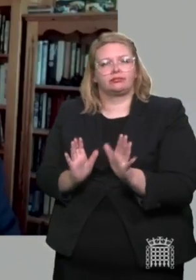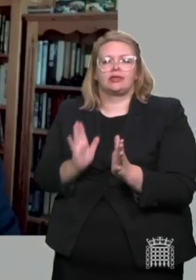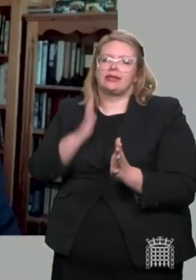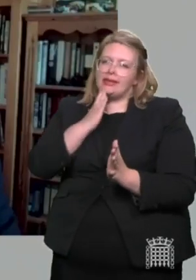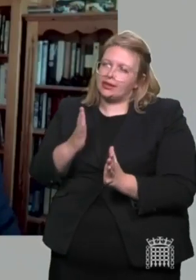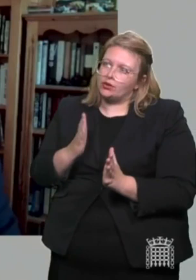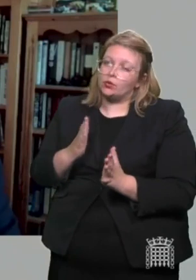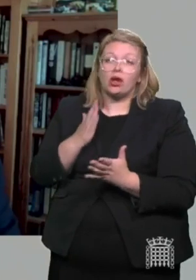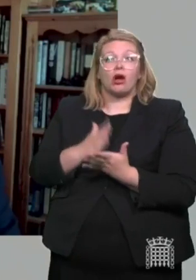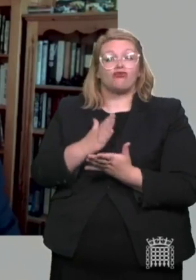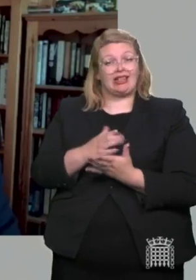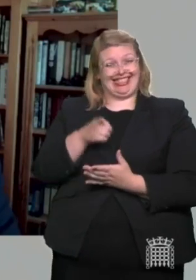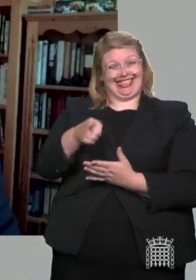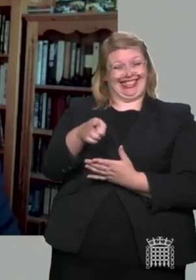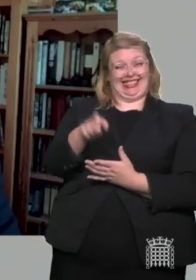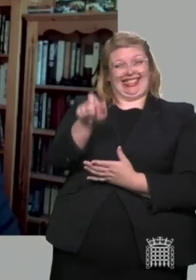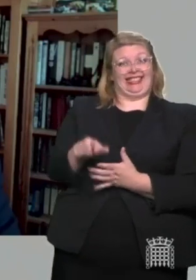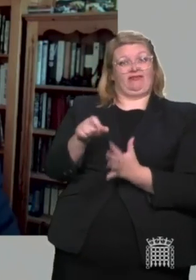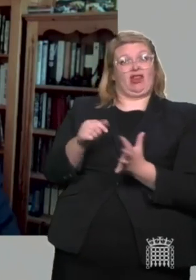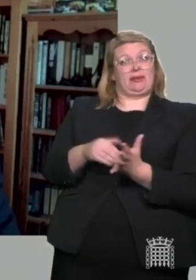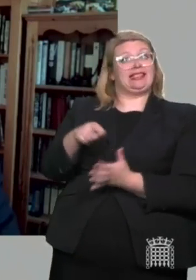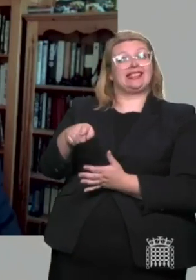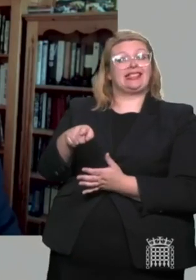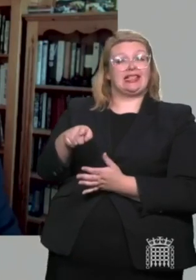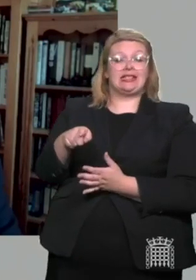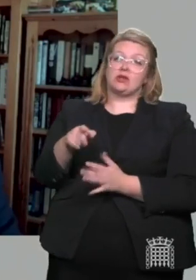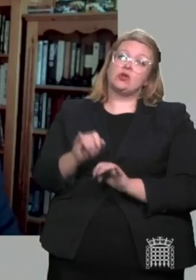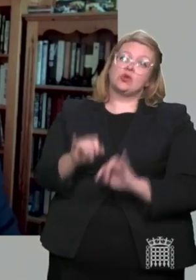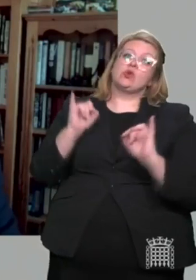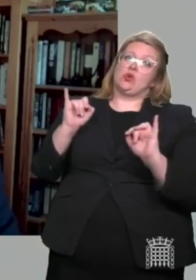This is a Prime Minister who is up to his neck in a swamp of Tory sleaze.